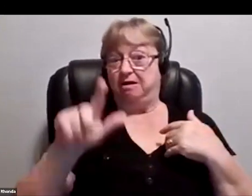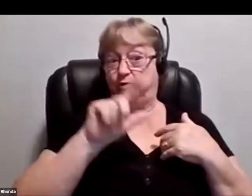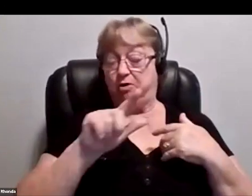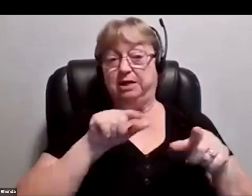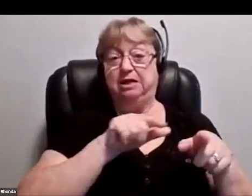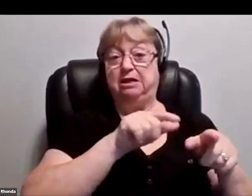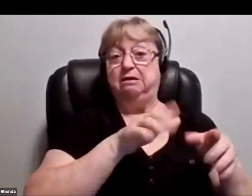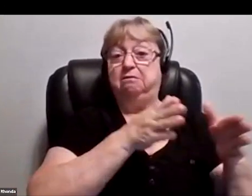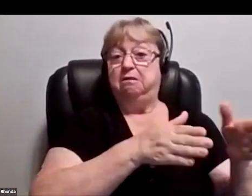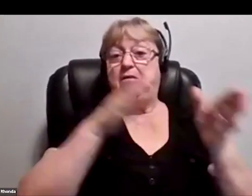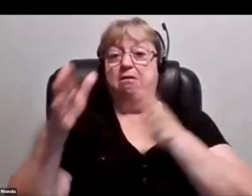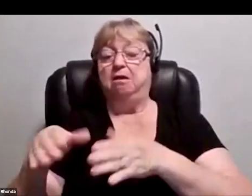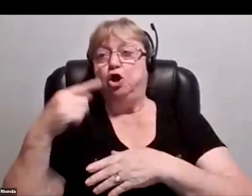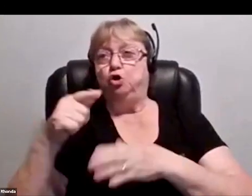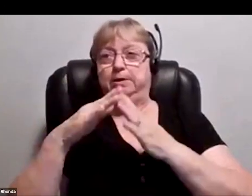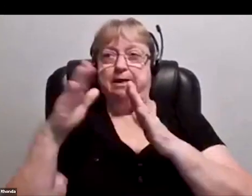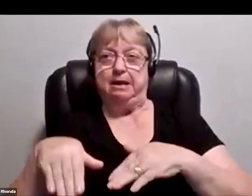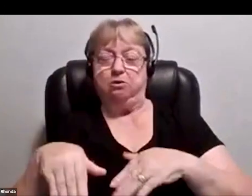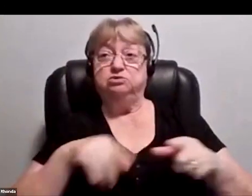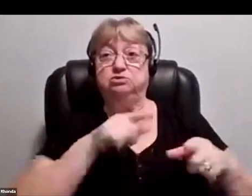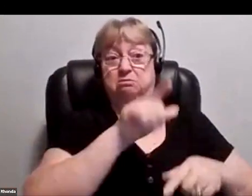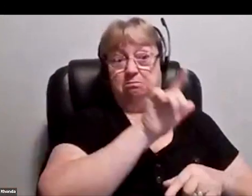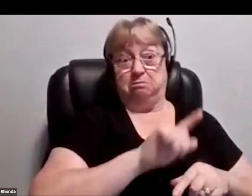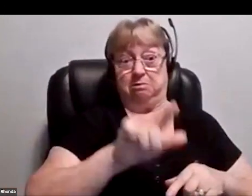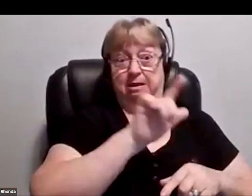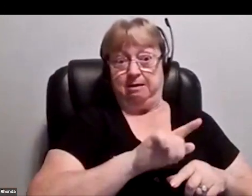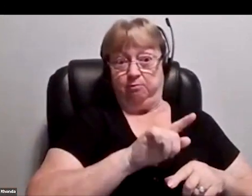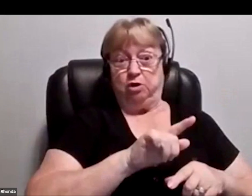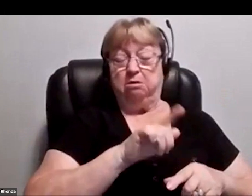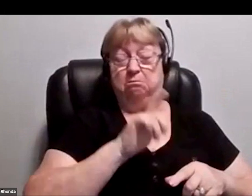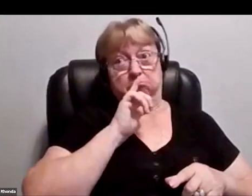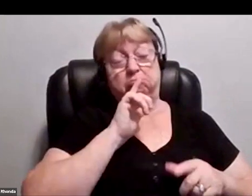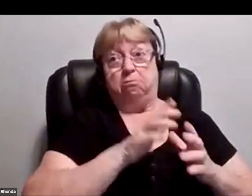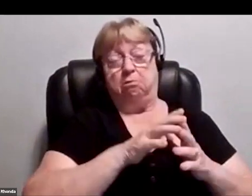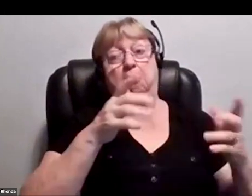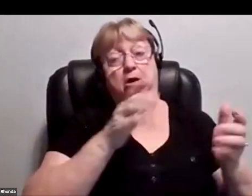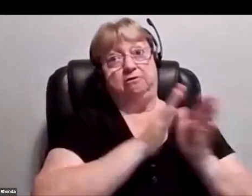What's pretty cool about this library is that there is a pretty huge selection of books to read if you want to.